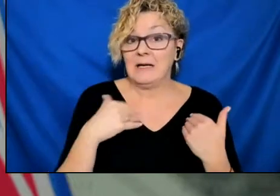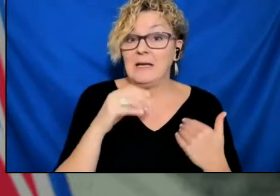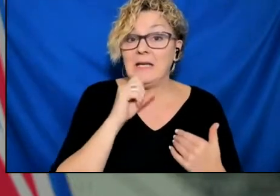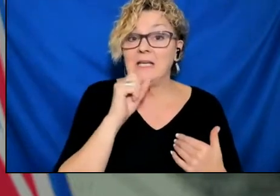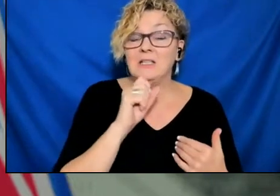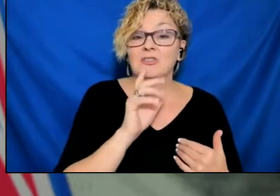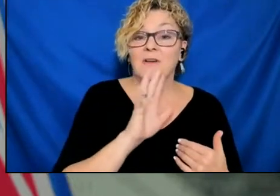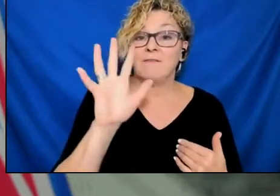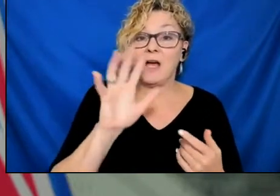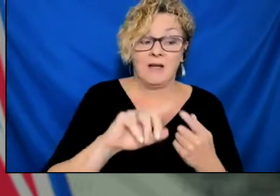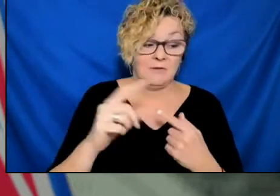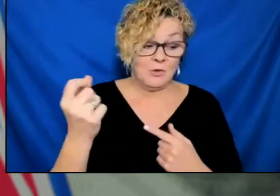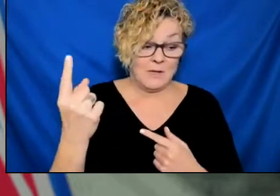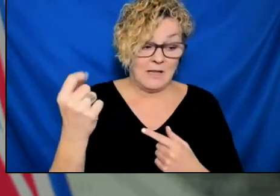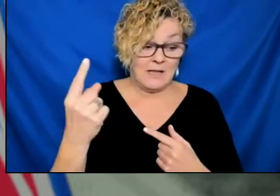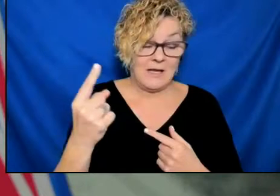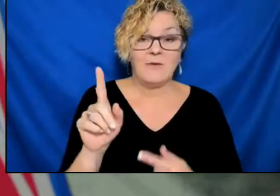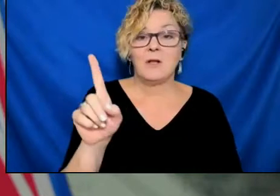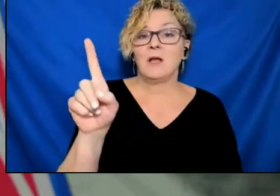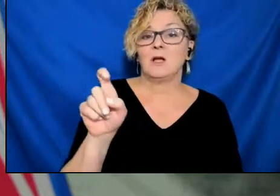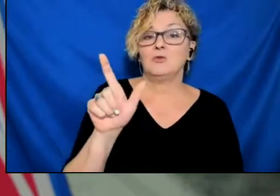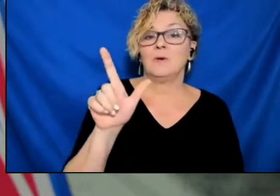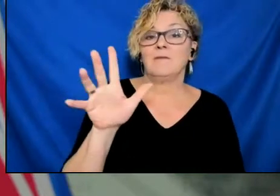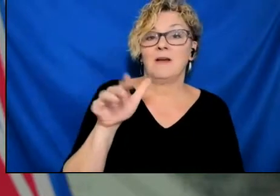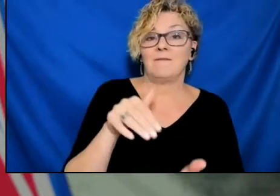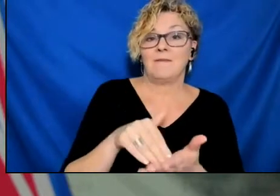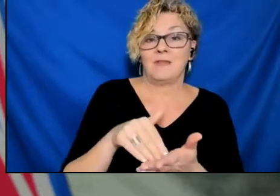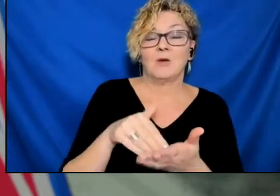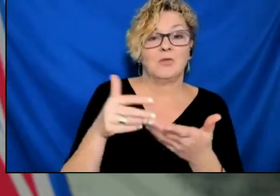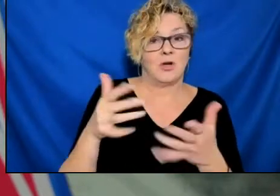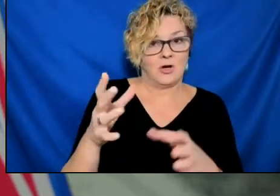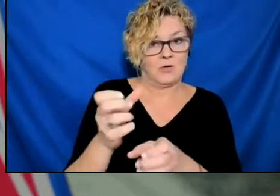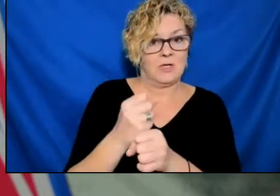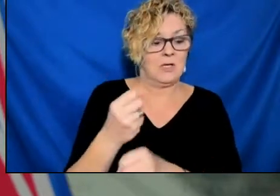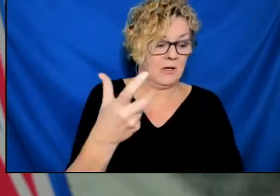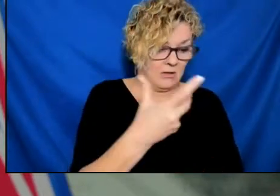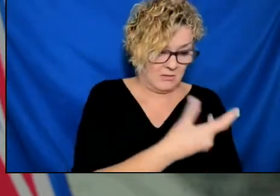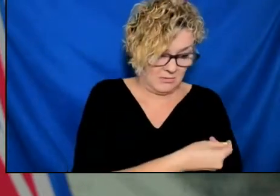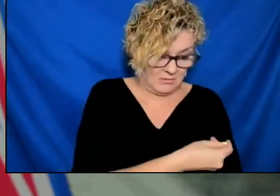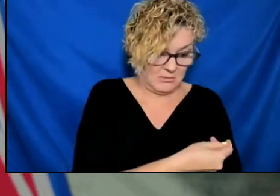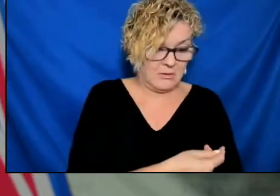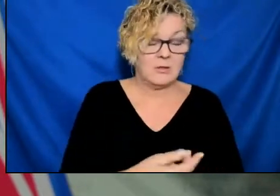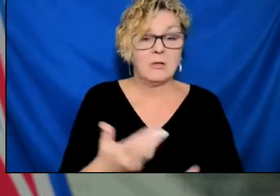pediatric COVID vaccine.